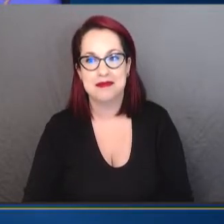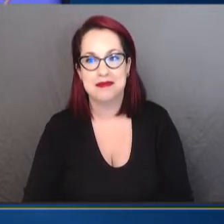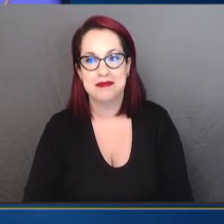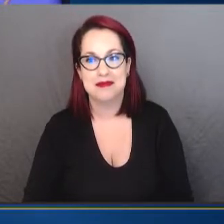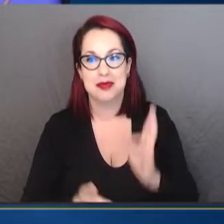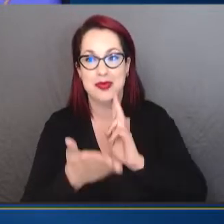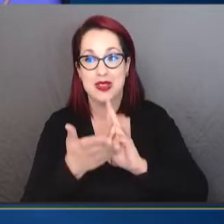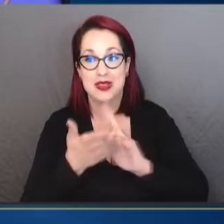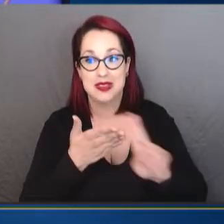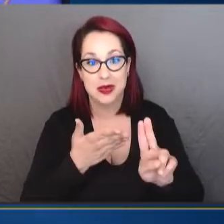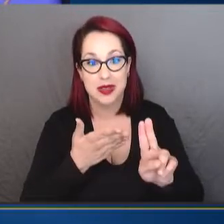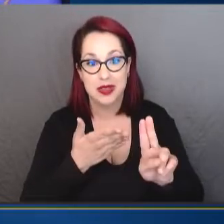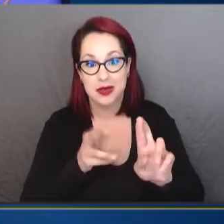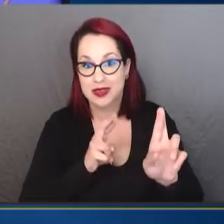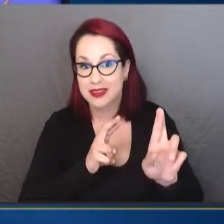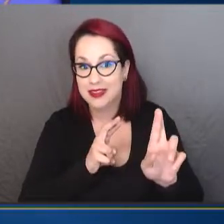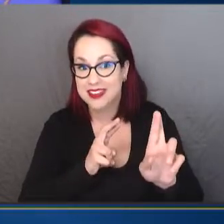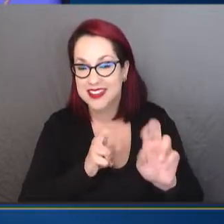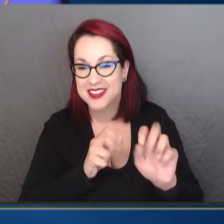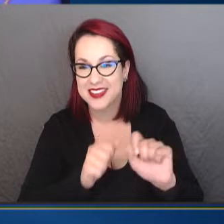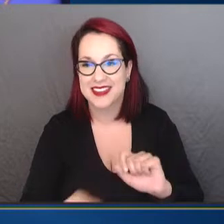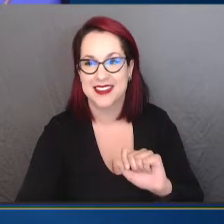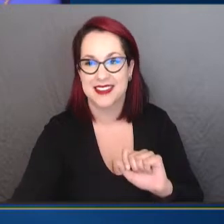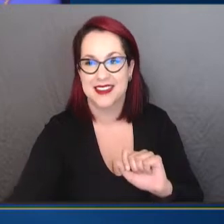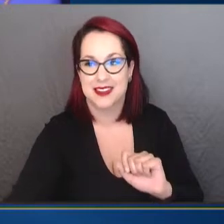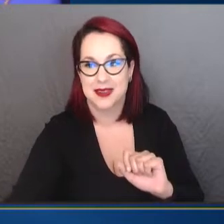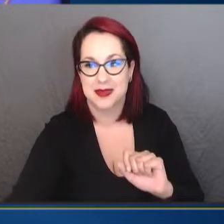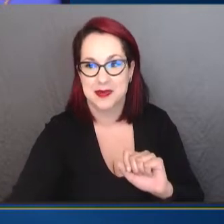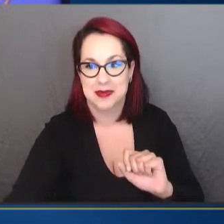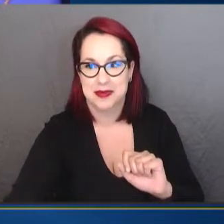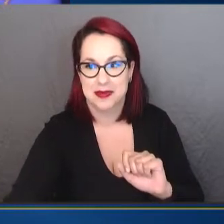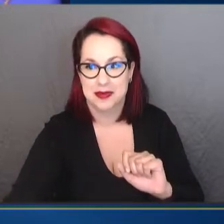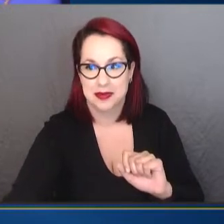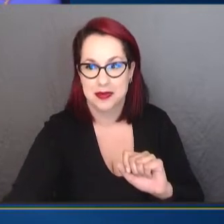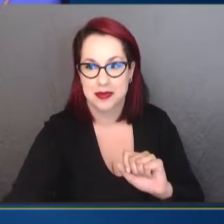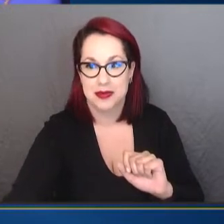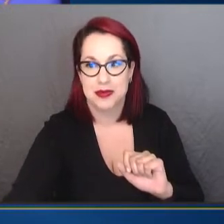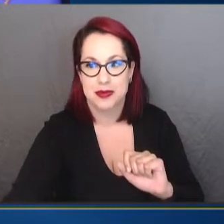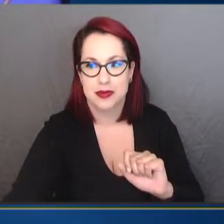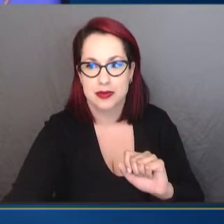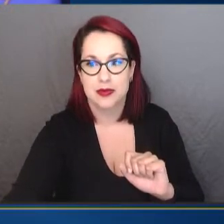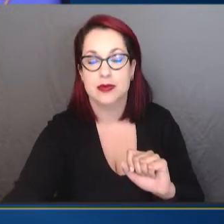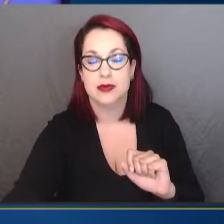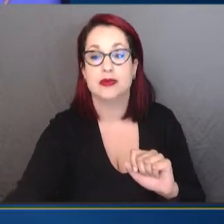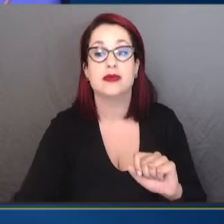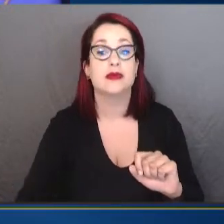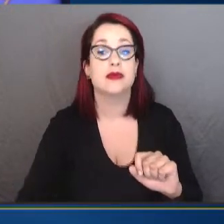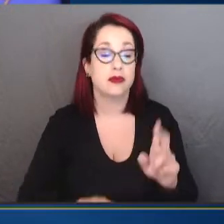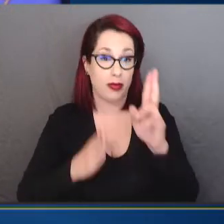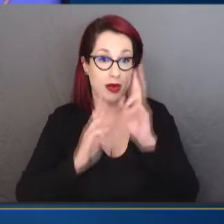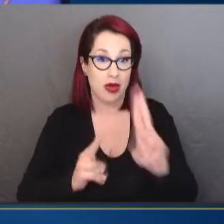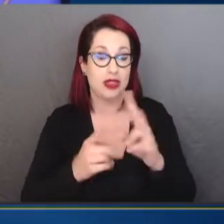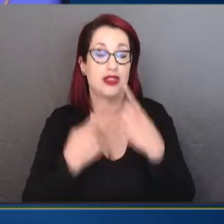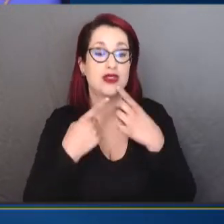Marvin Figueroa: I'm honored to announce four new public-private partnerships that HHS